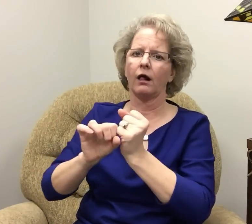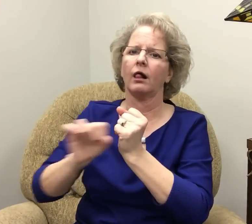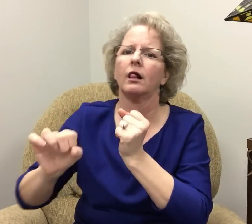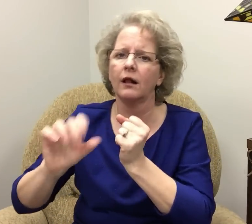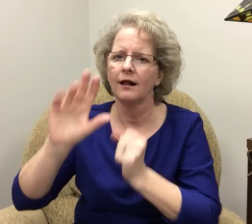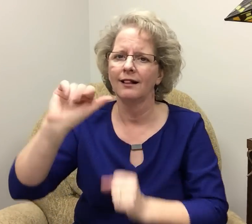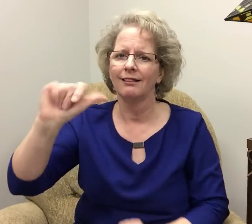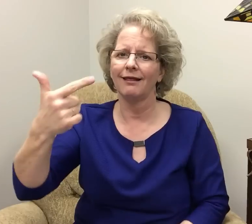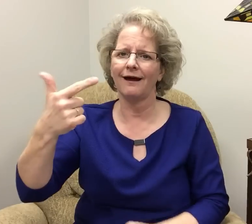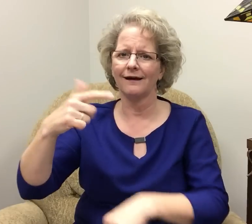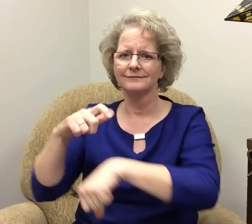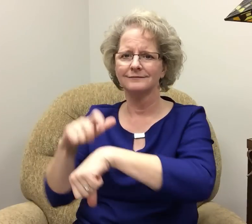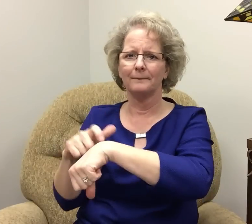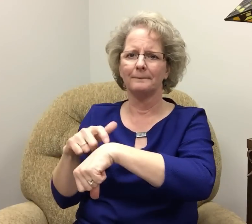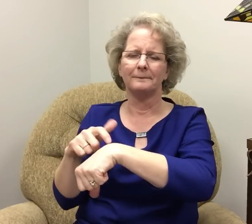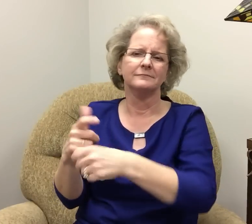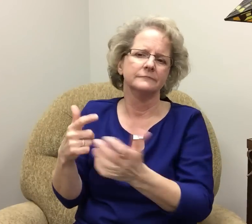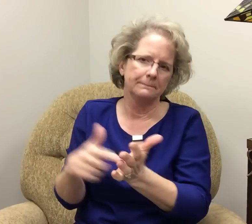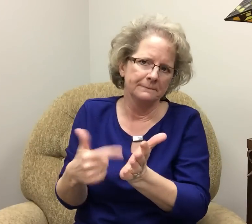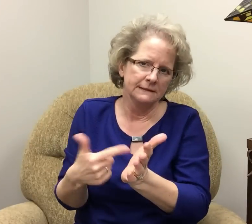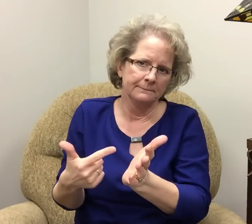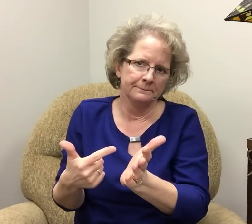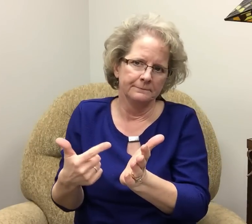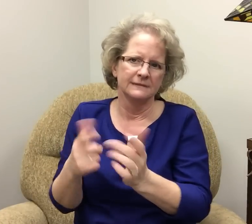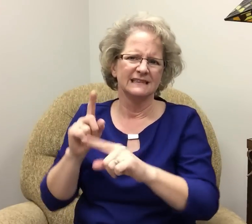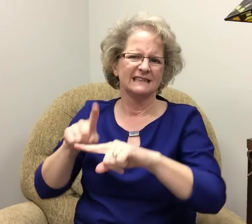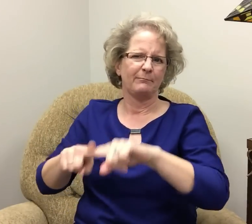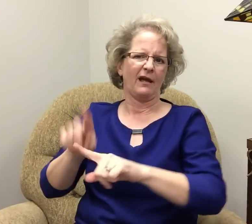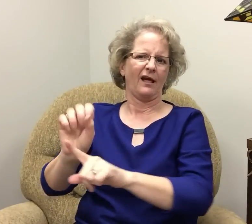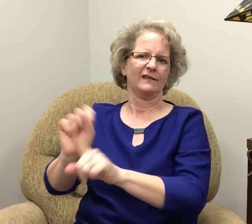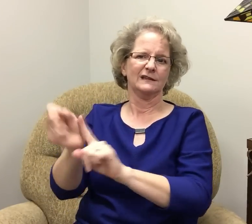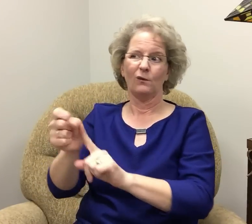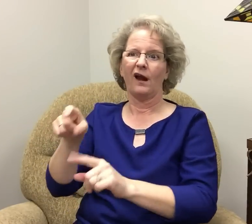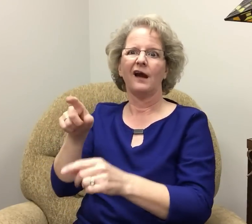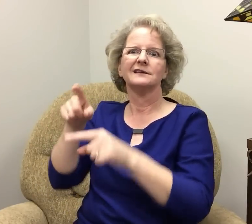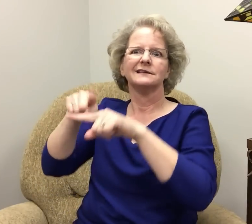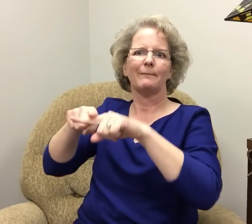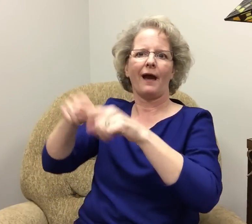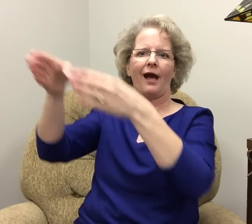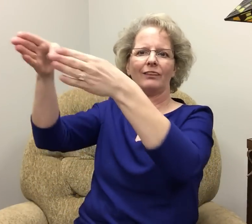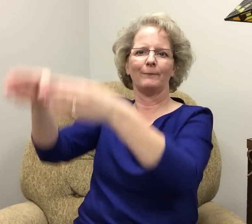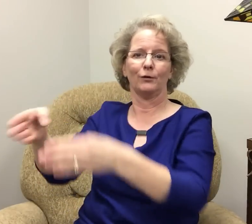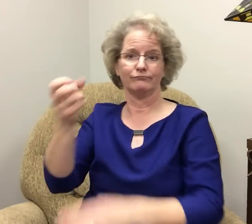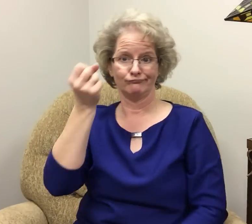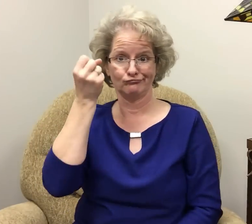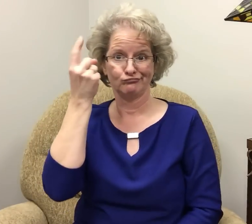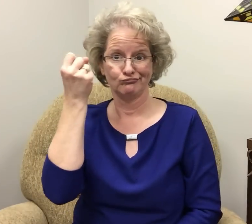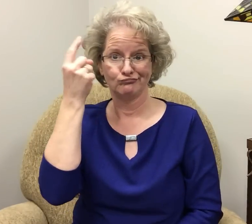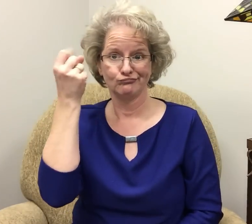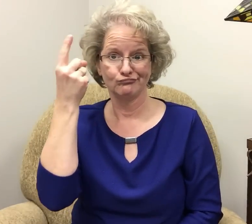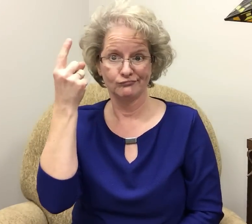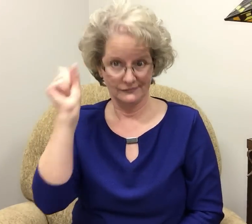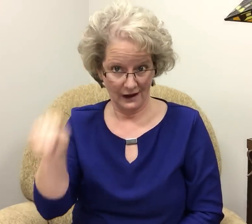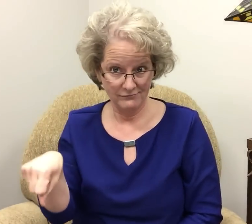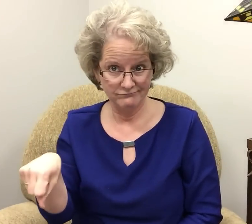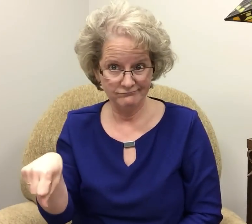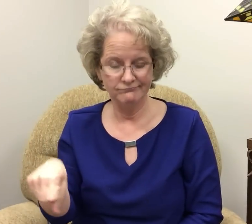complete that process. You may experience a little bit of lag in your message going back and forth, but that's